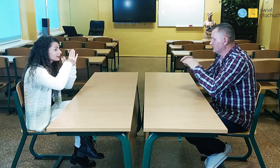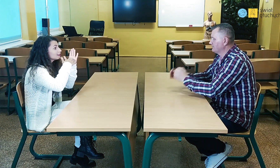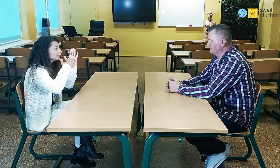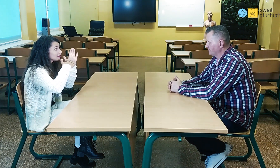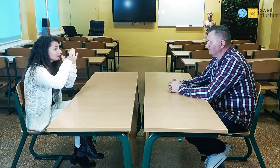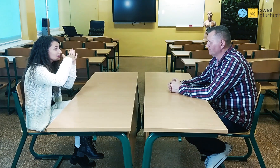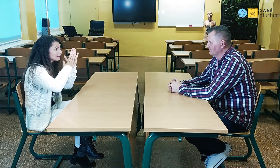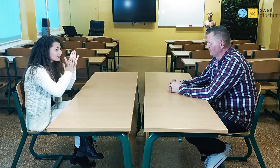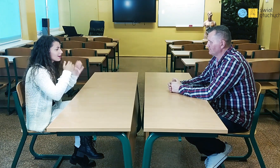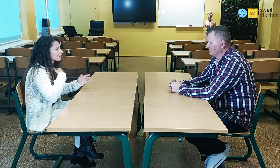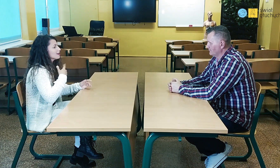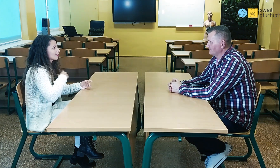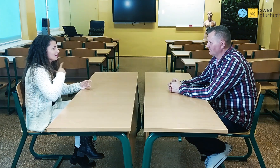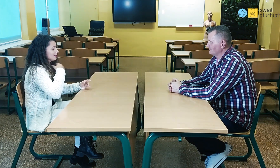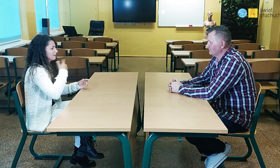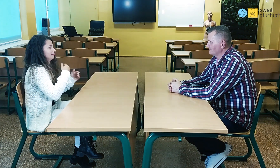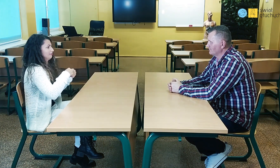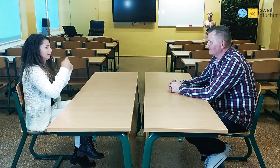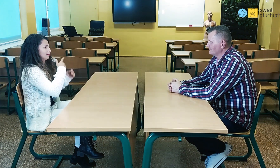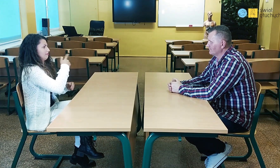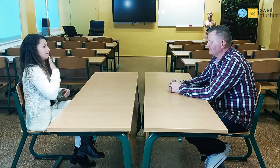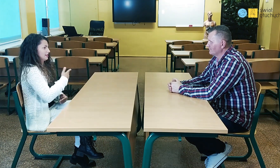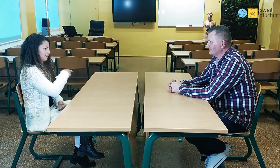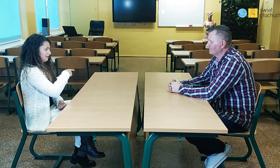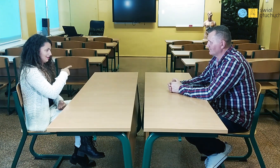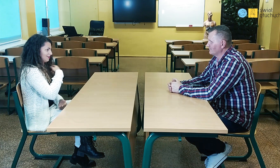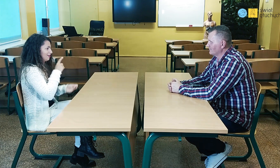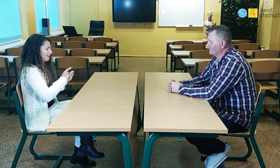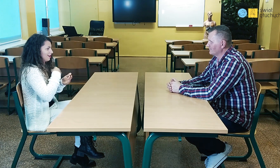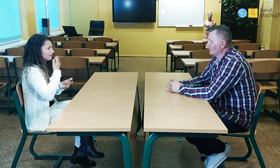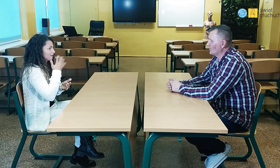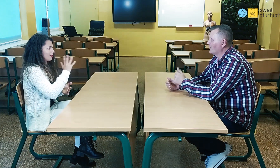Yes, that's right. I got better and better at learning, and I learned to speak nicely.